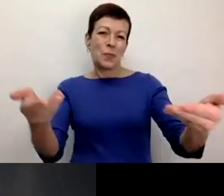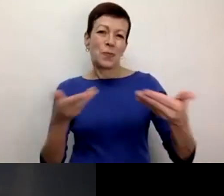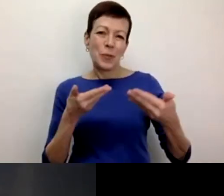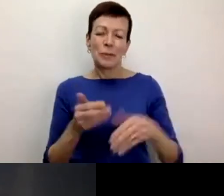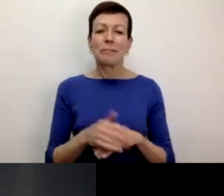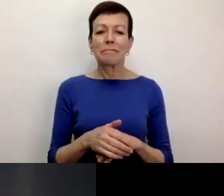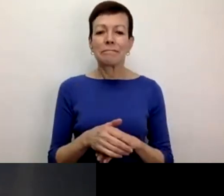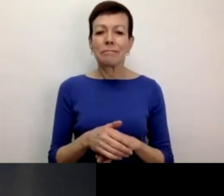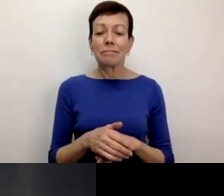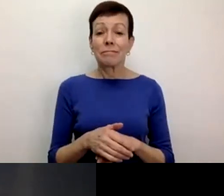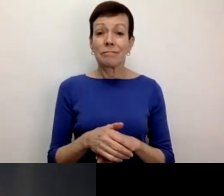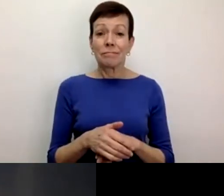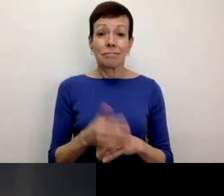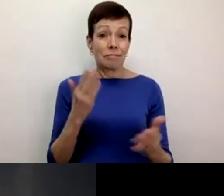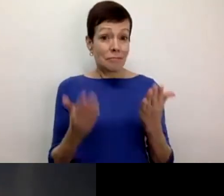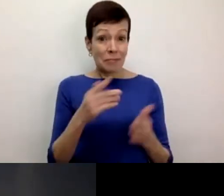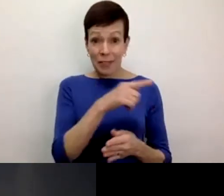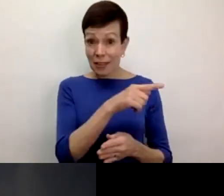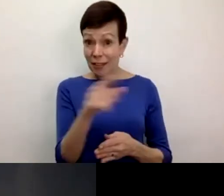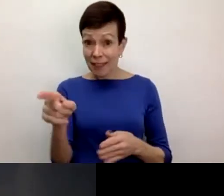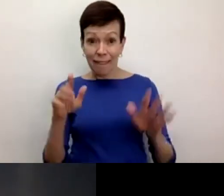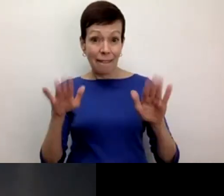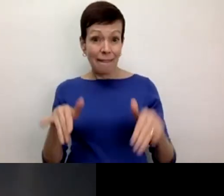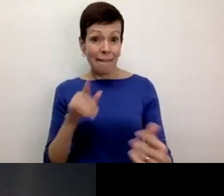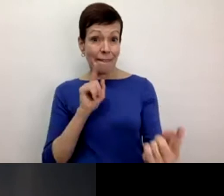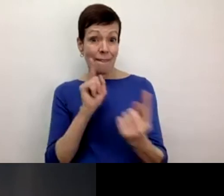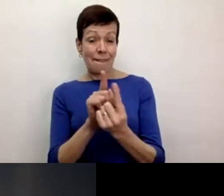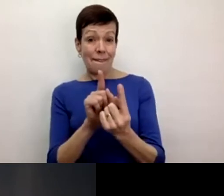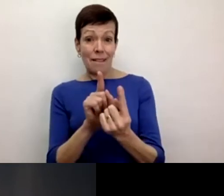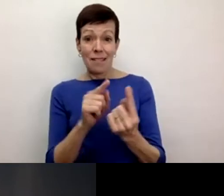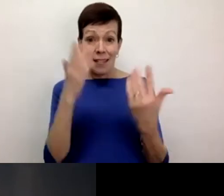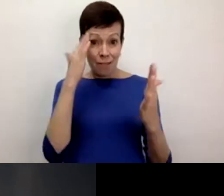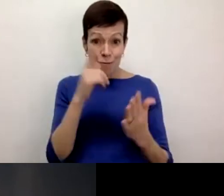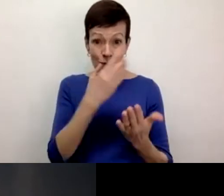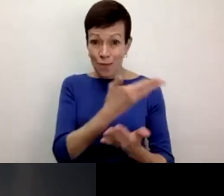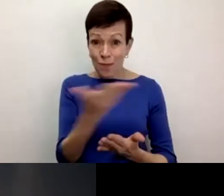For those of you who I haven't had a chance to meet or get to know, my name is Patti Pon.